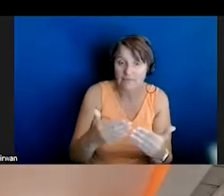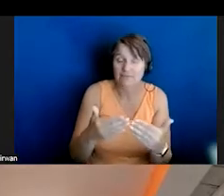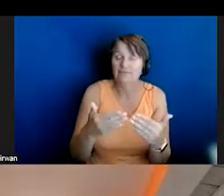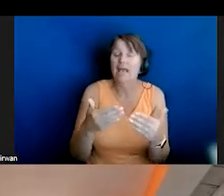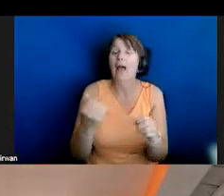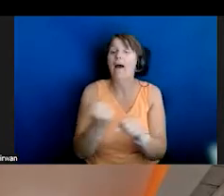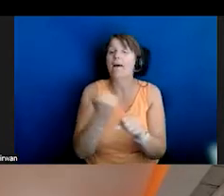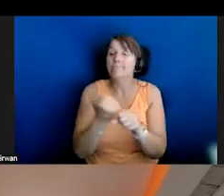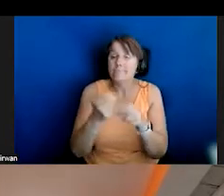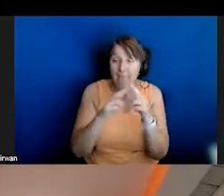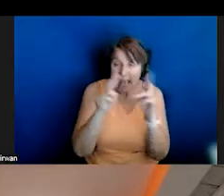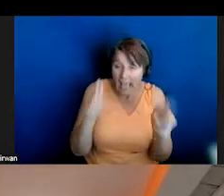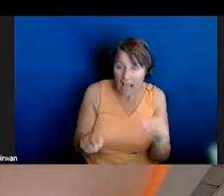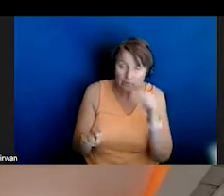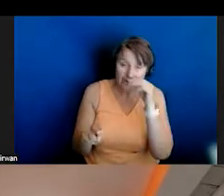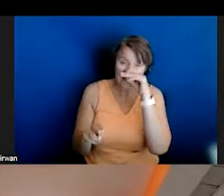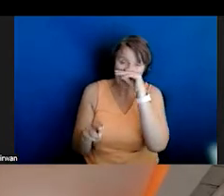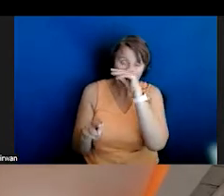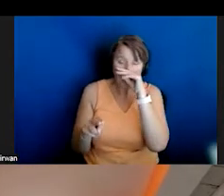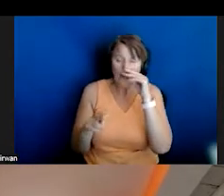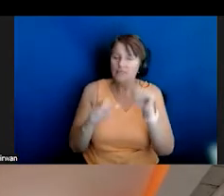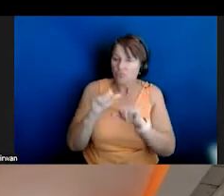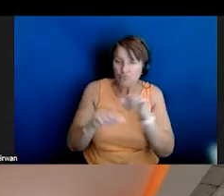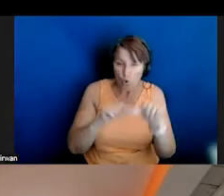we can talk about how its programmed and how it's the material it's built out of.